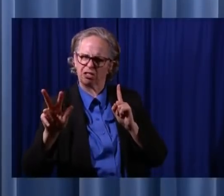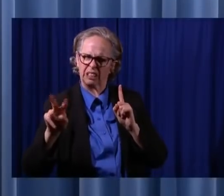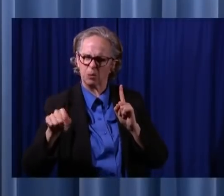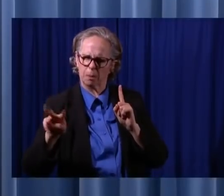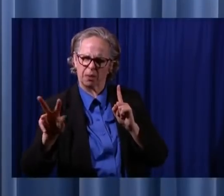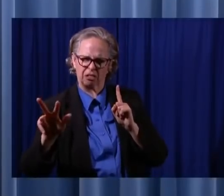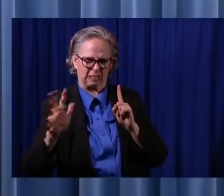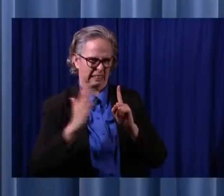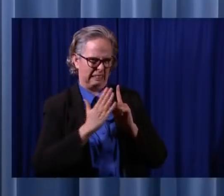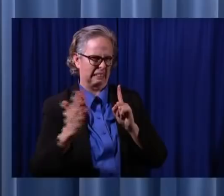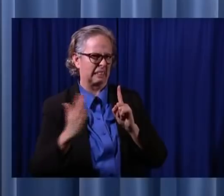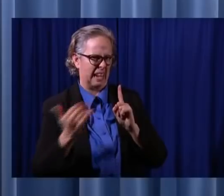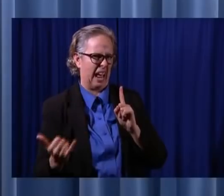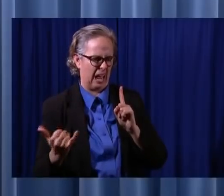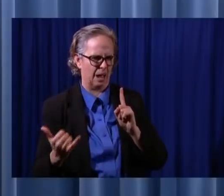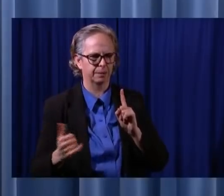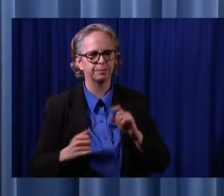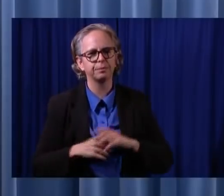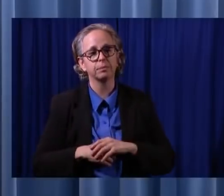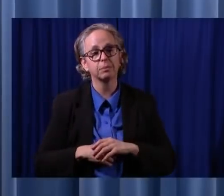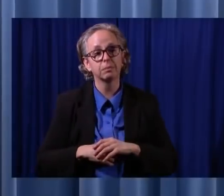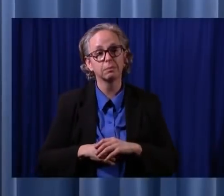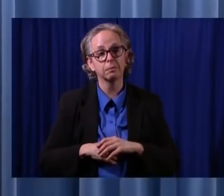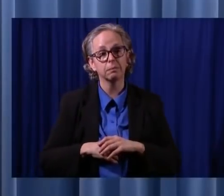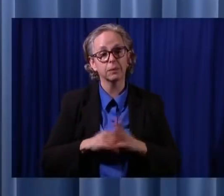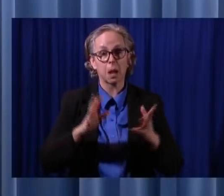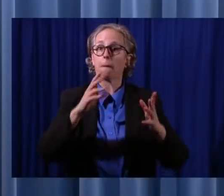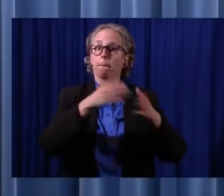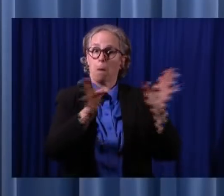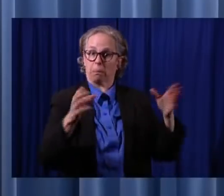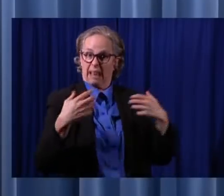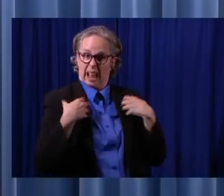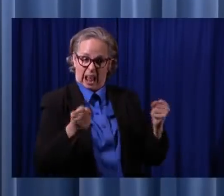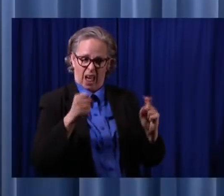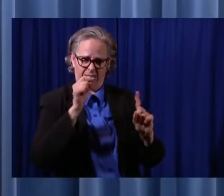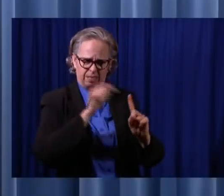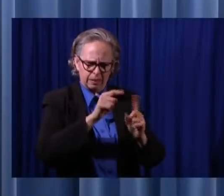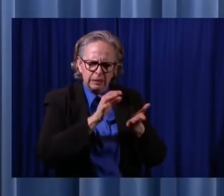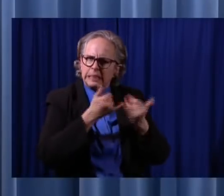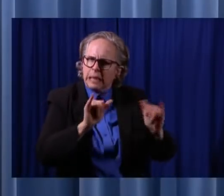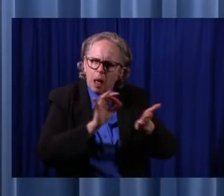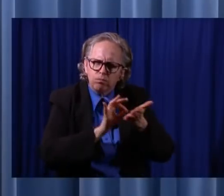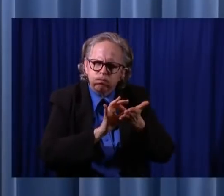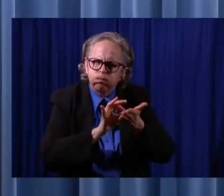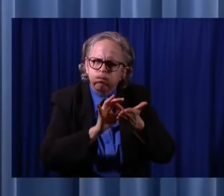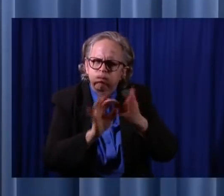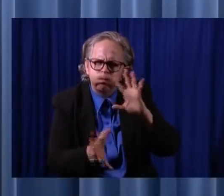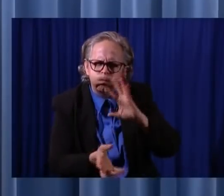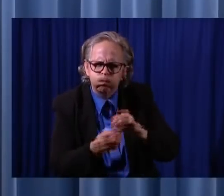ELSE, COVID-19 IS ESTIMATED TO SPREAD AT ABOUT THE RATE OF ONE PERSON INFECTING 2 1/2 OTHER